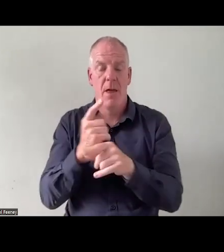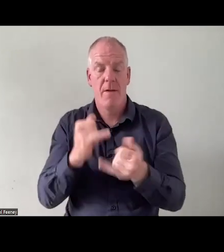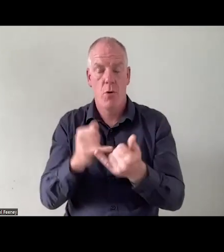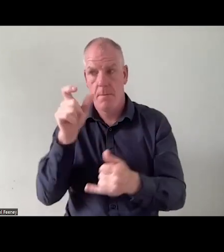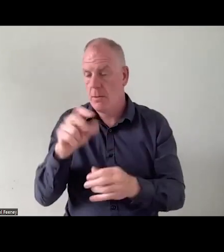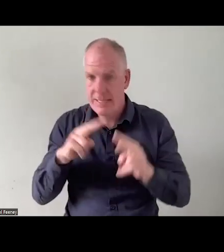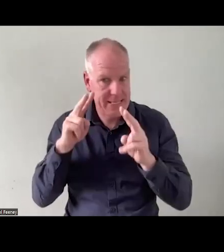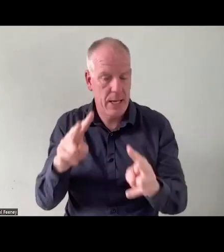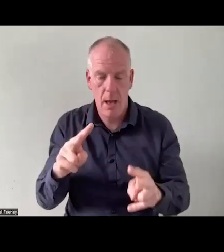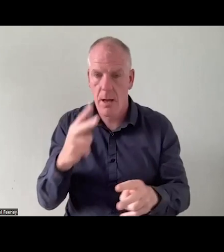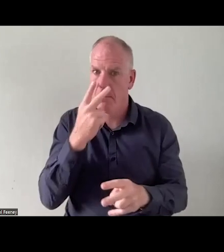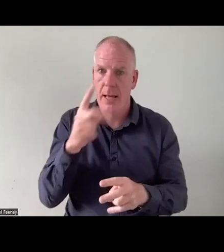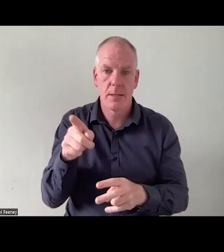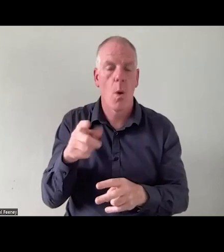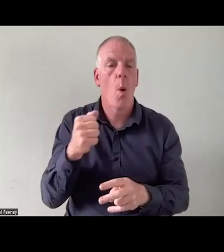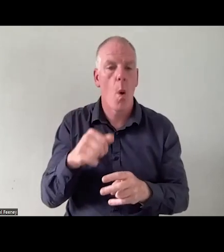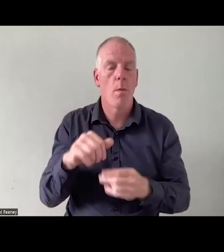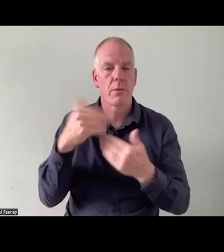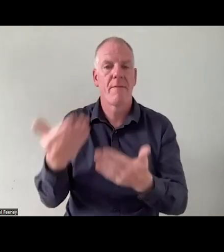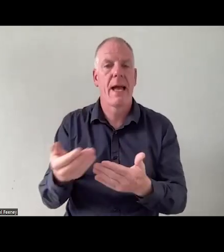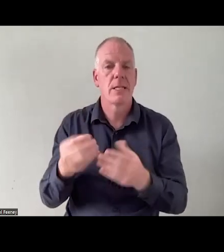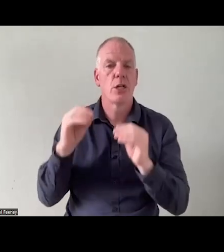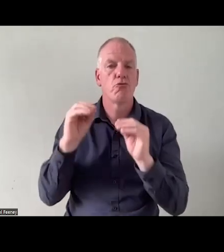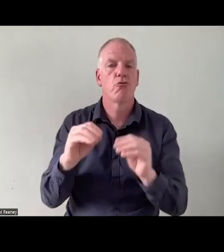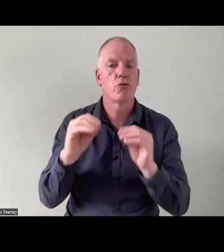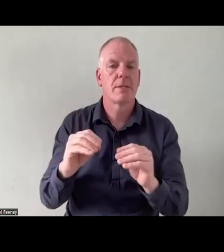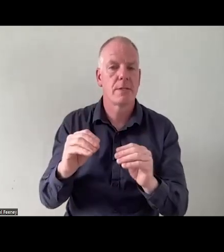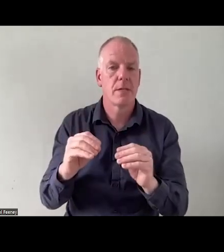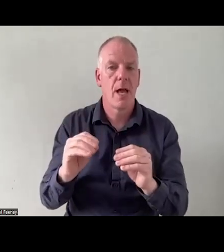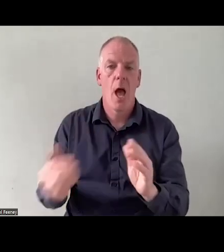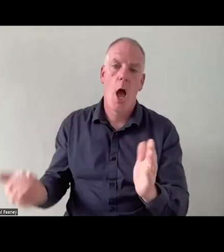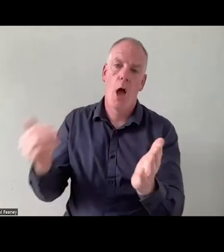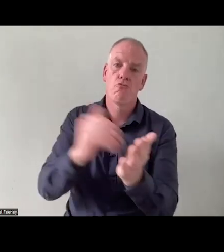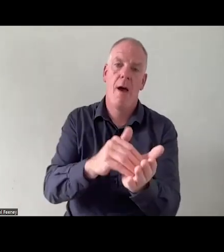but also provided directional instructions on how to arrive to that bus stop safely.